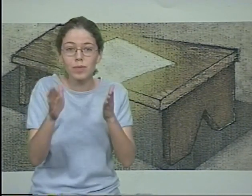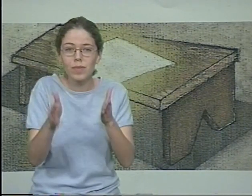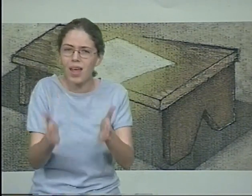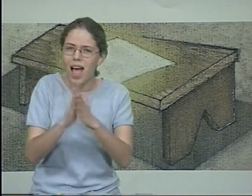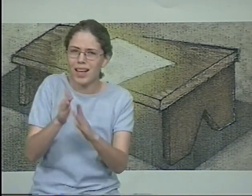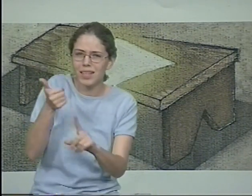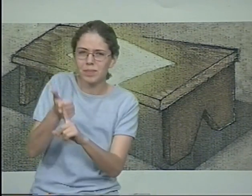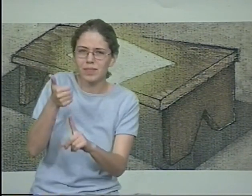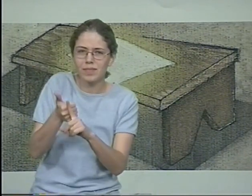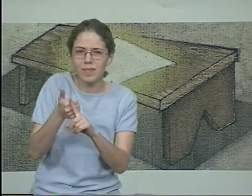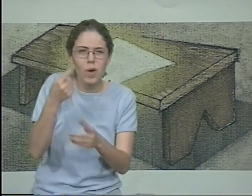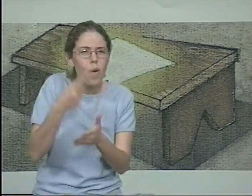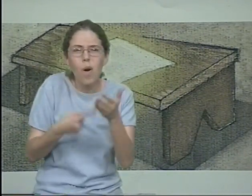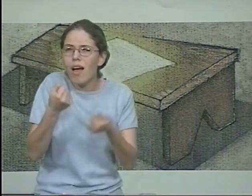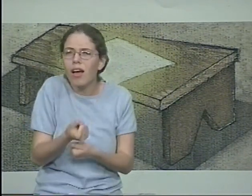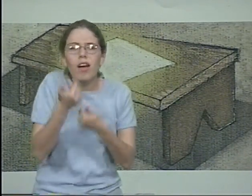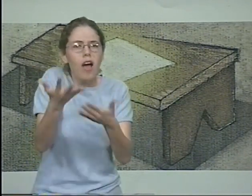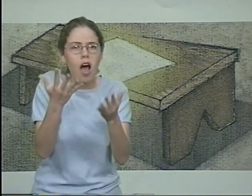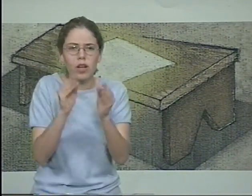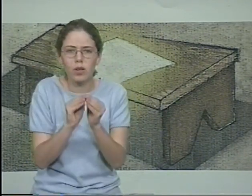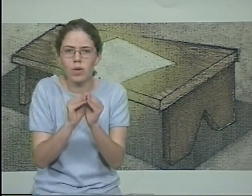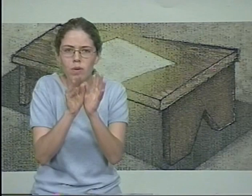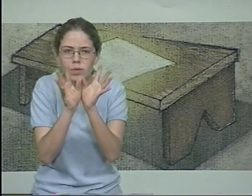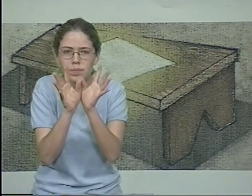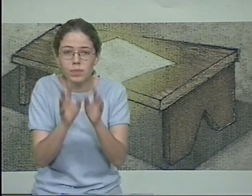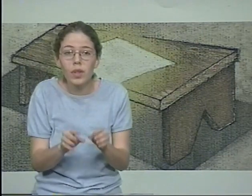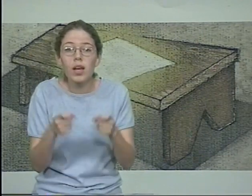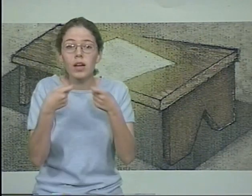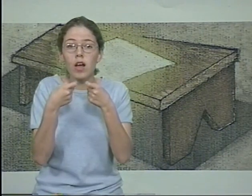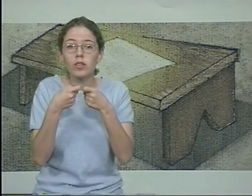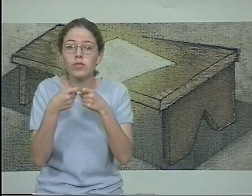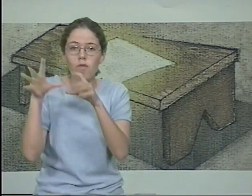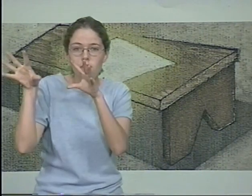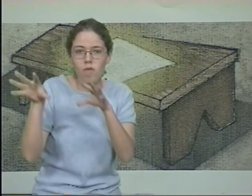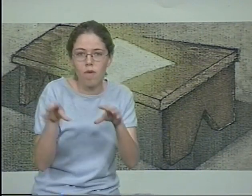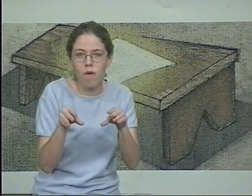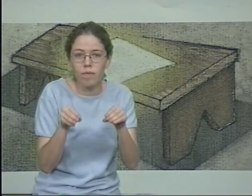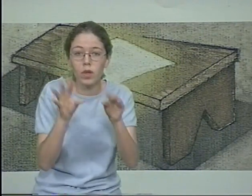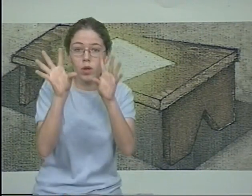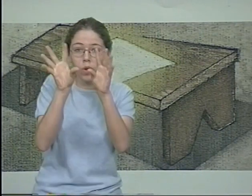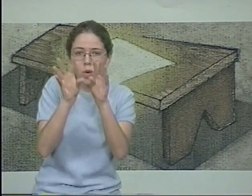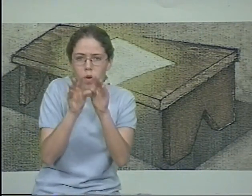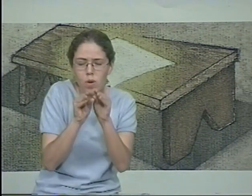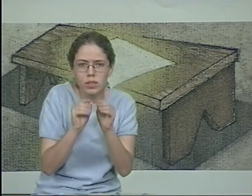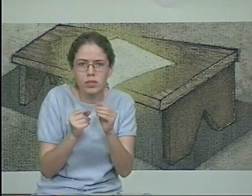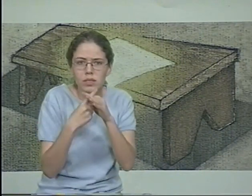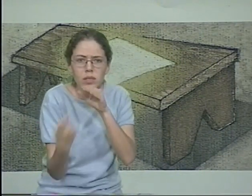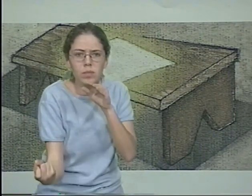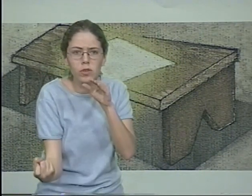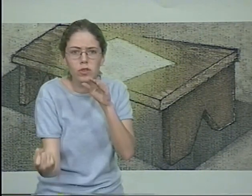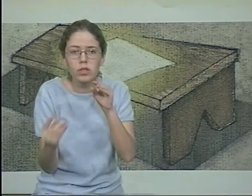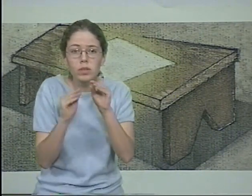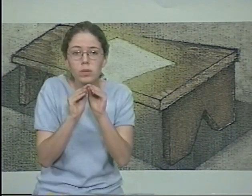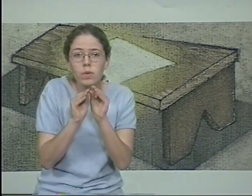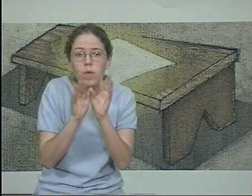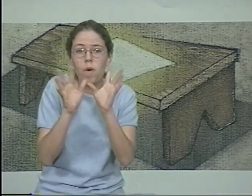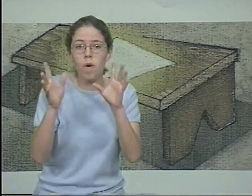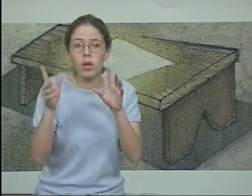He was startled to see a green glow across the darkened room. What caused that glow? He asked himself.